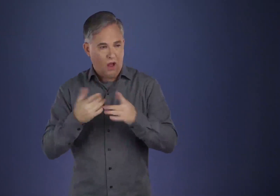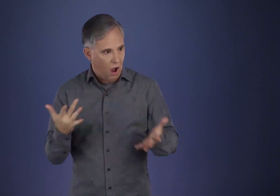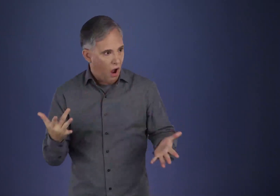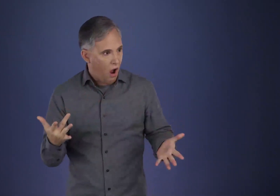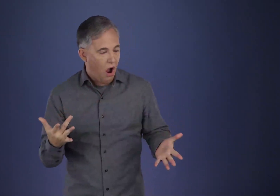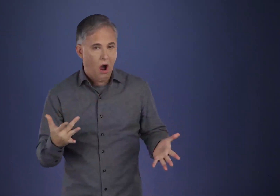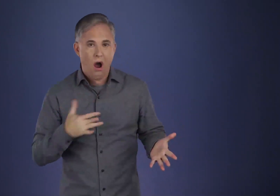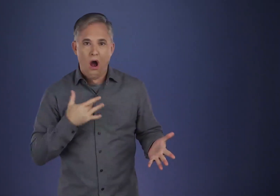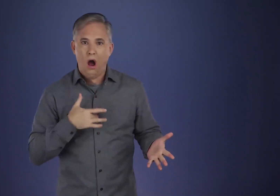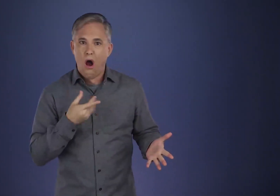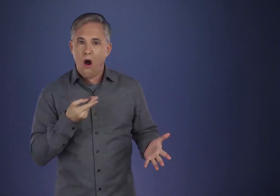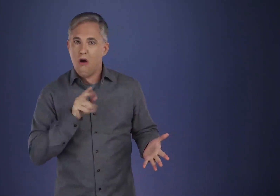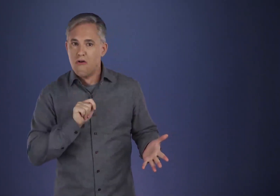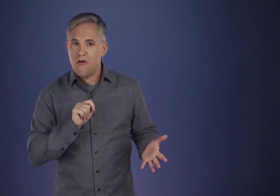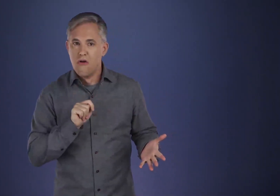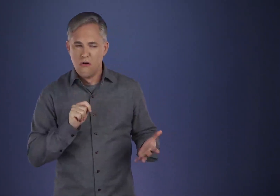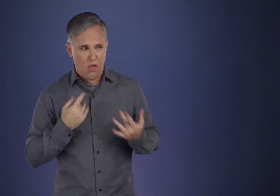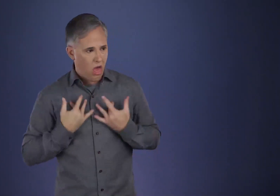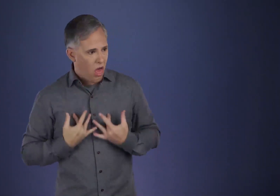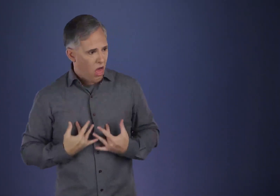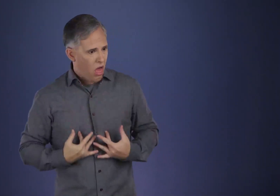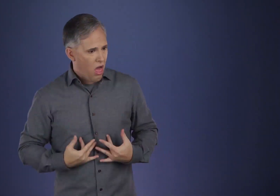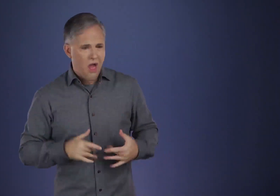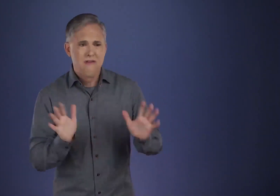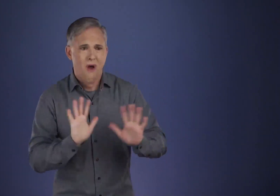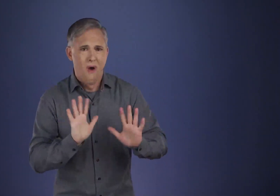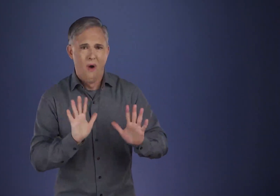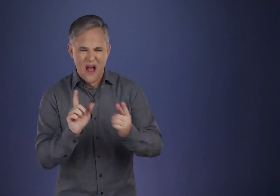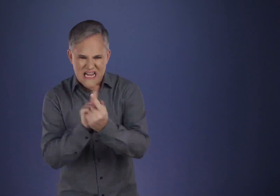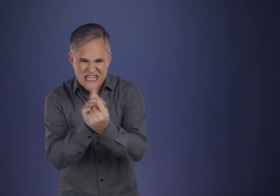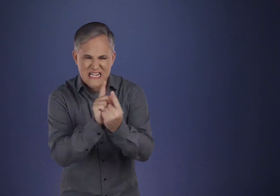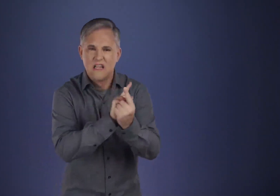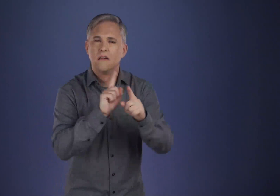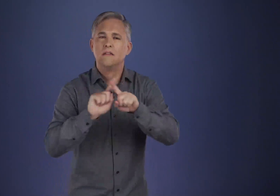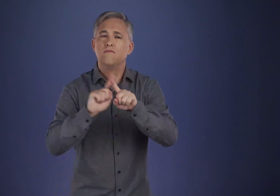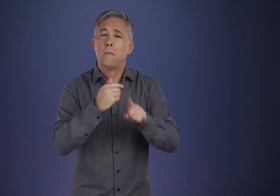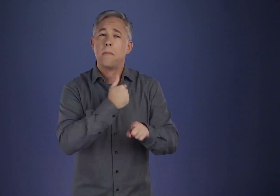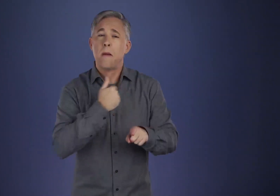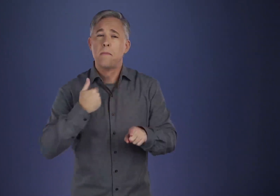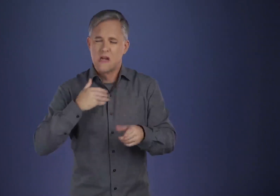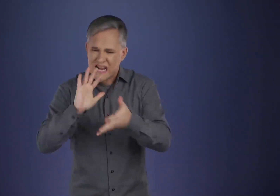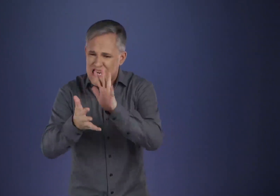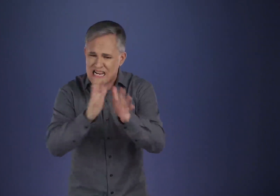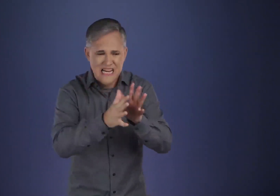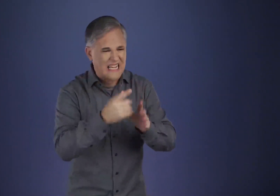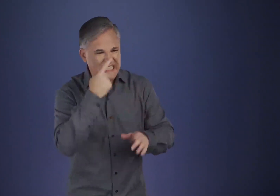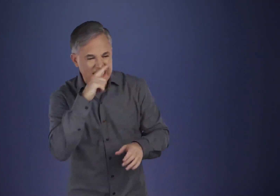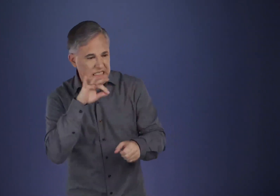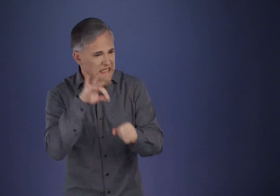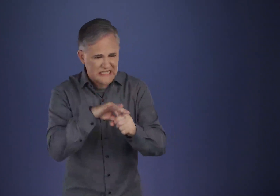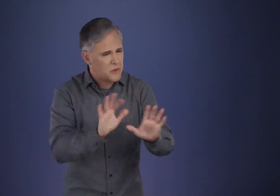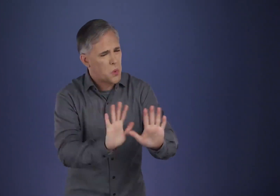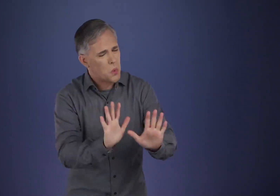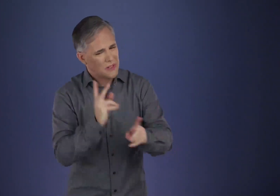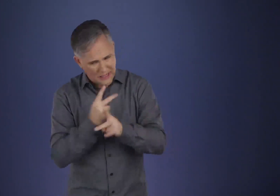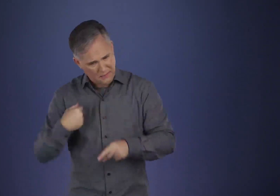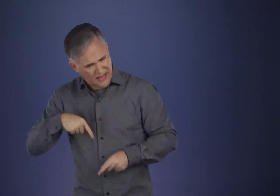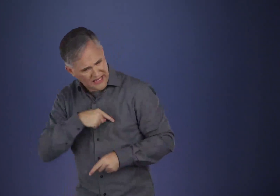The founder and his friends are hurt and depressed. They rush from crisis to crisis and from member to member, pleading;